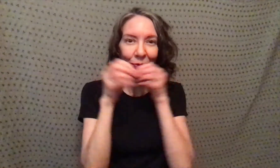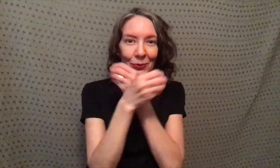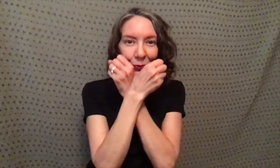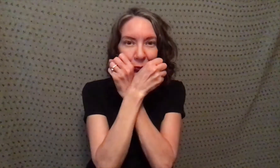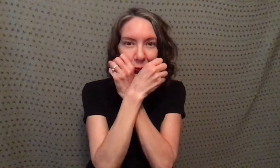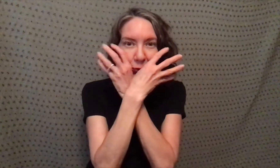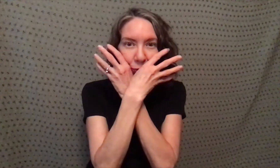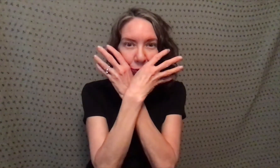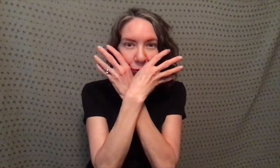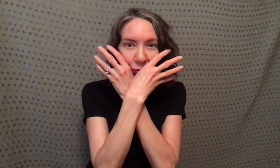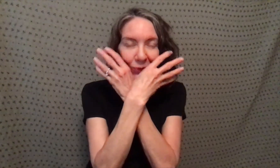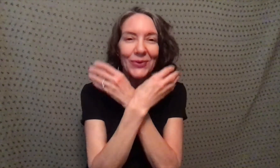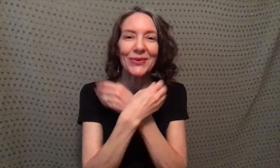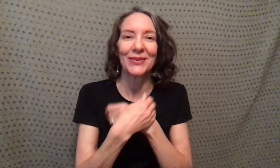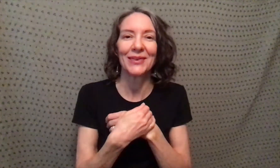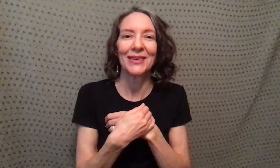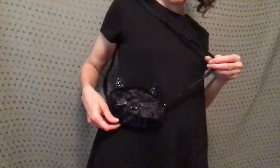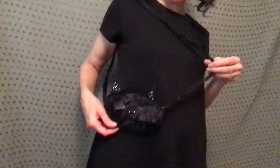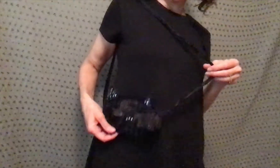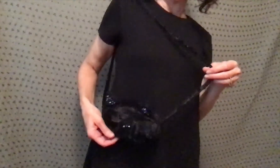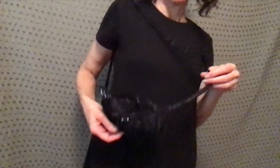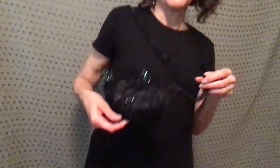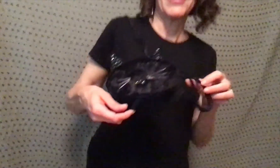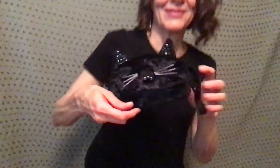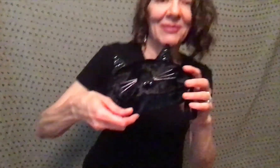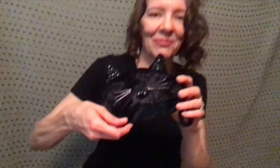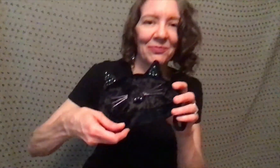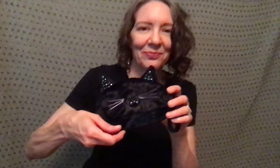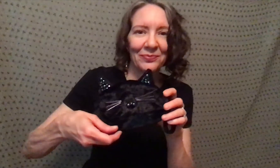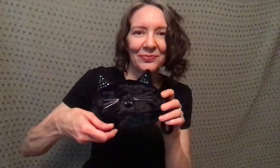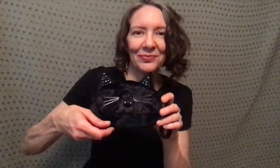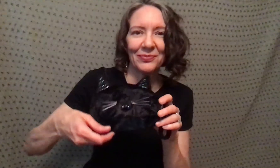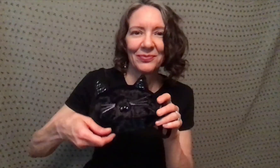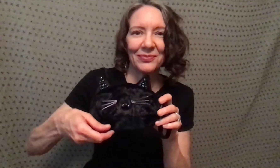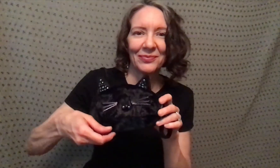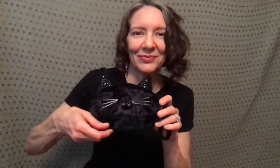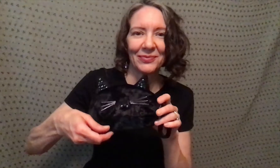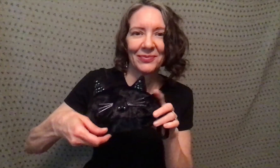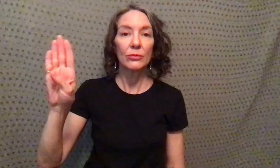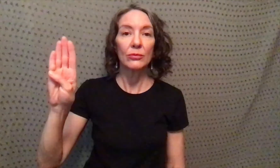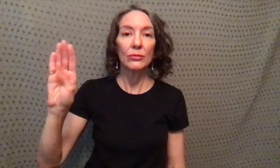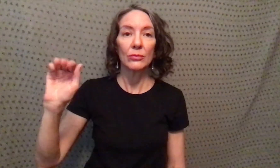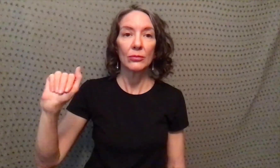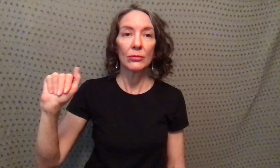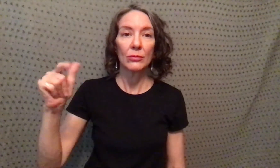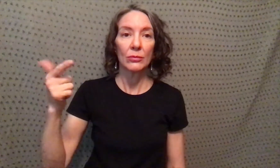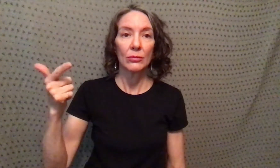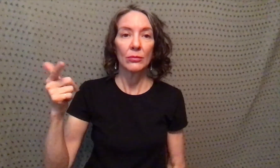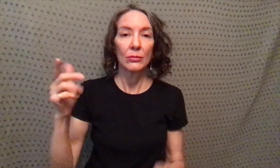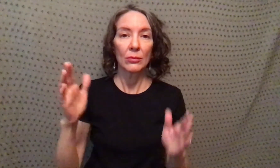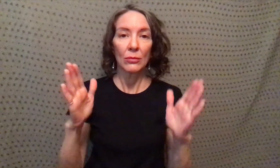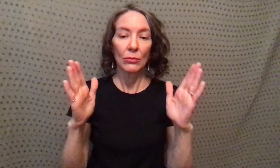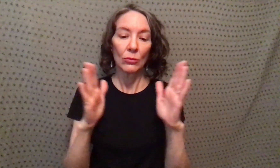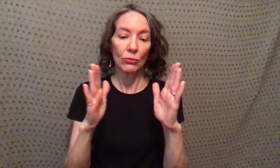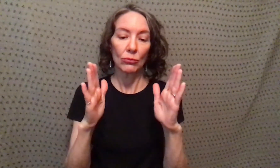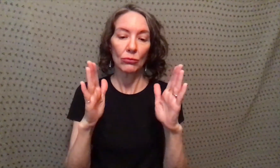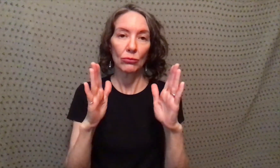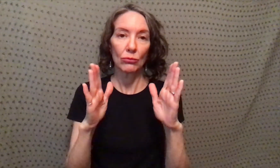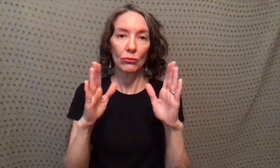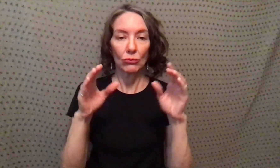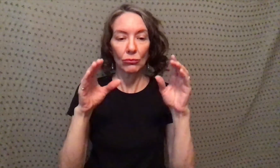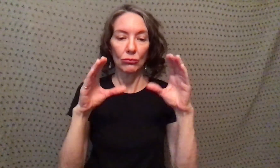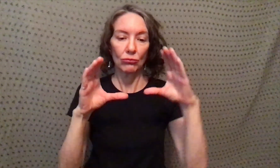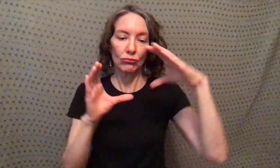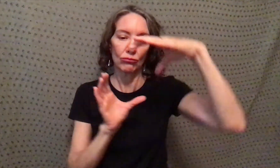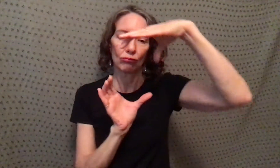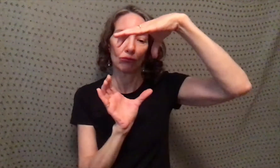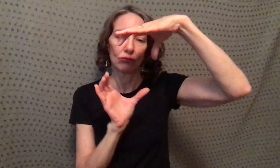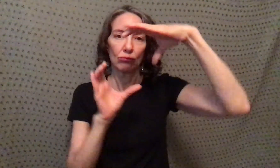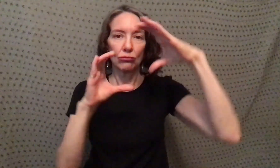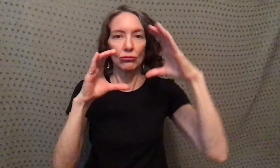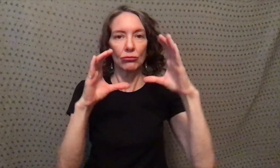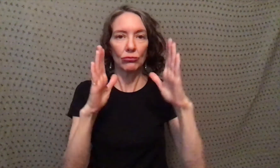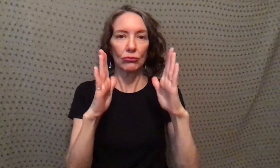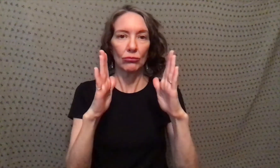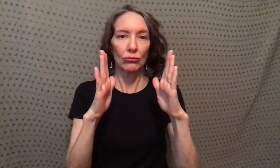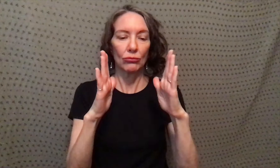and whiskers. This bag is average size, a kind of